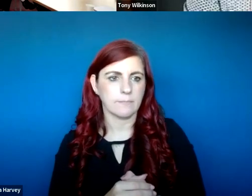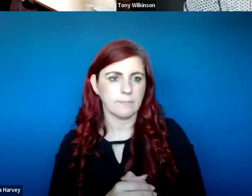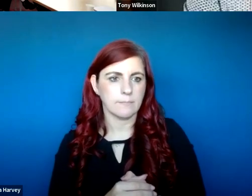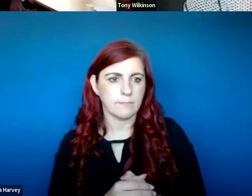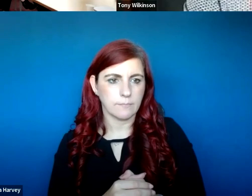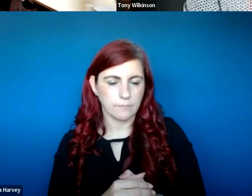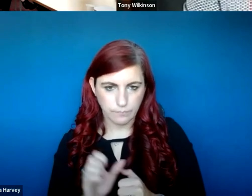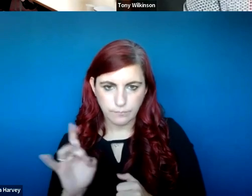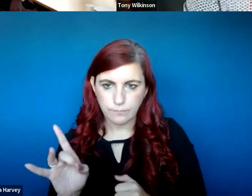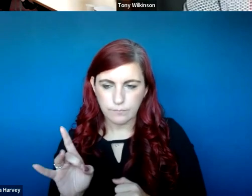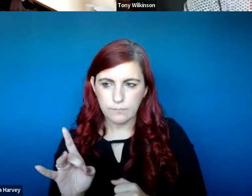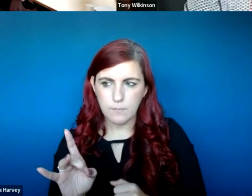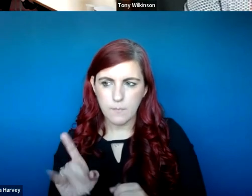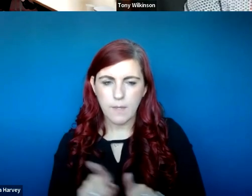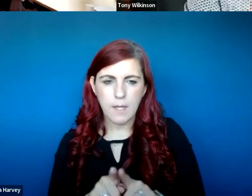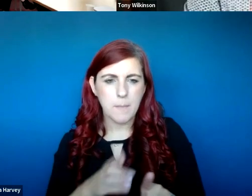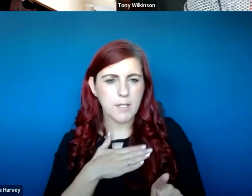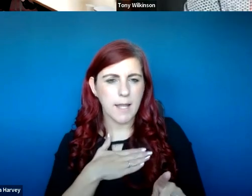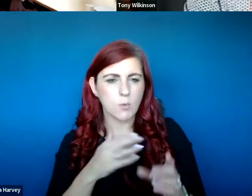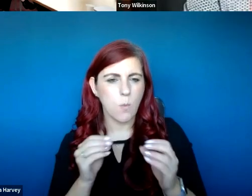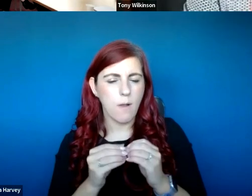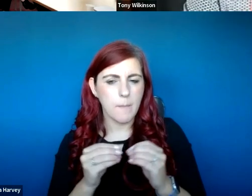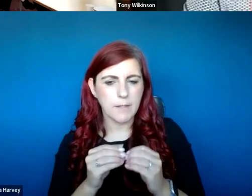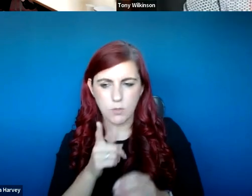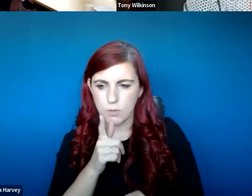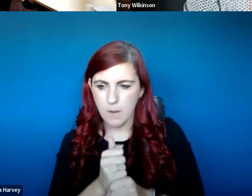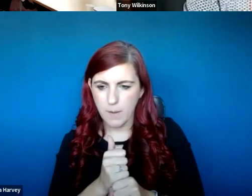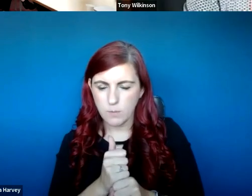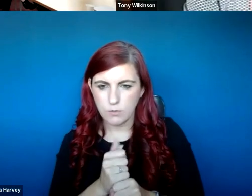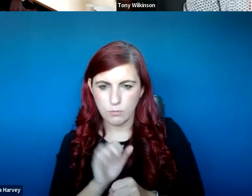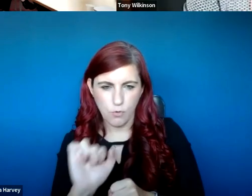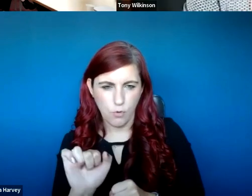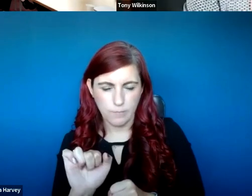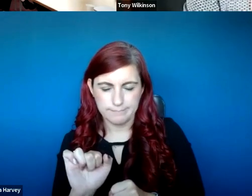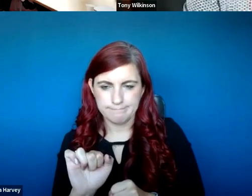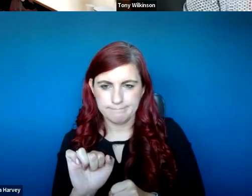I'd just like to comment about the observation around neuro-typical or